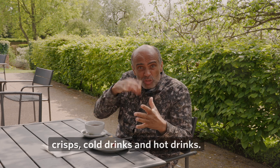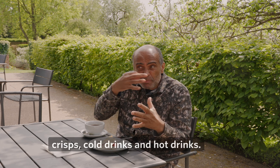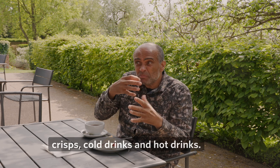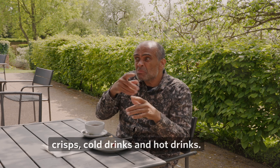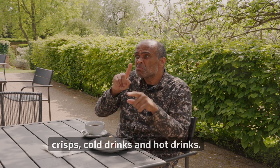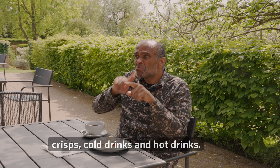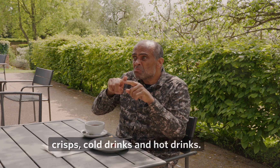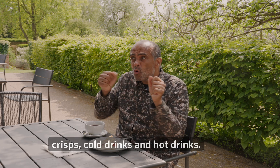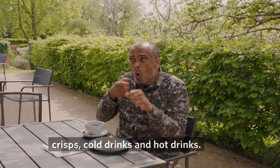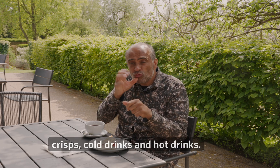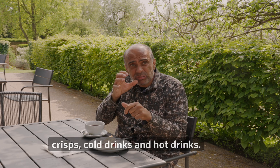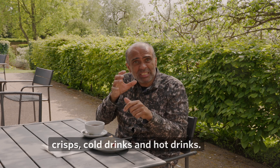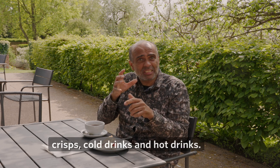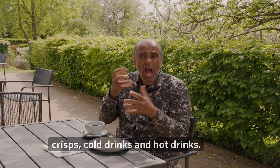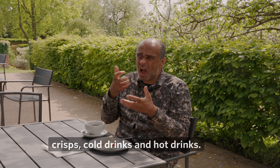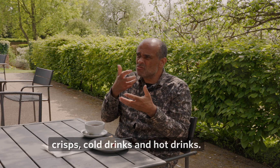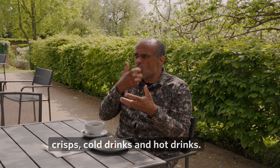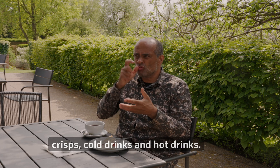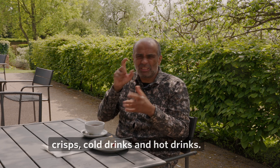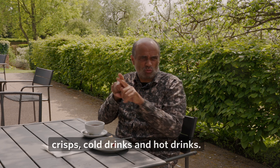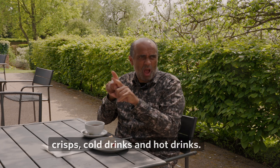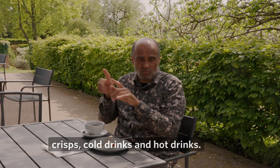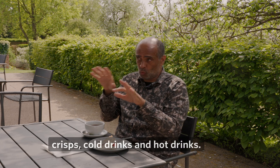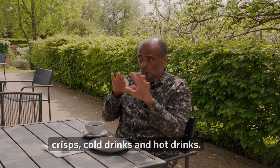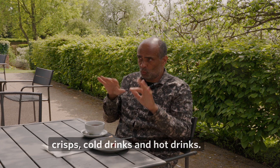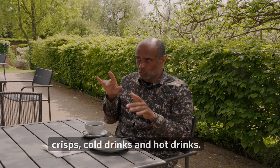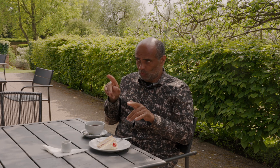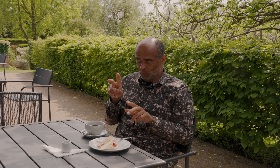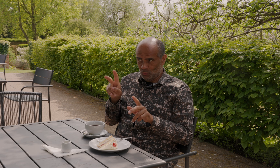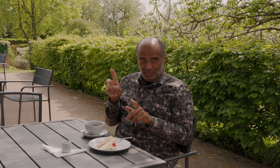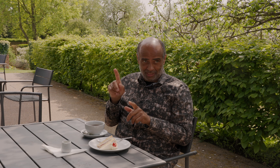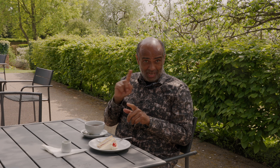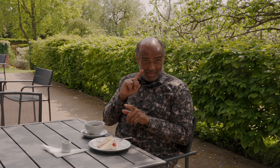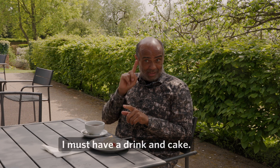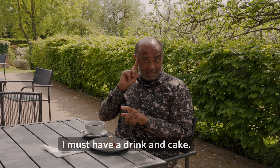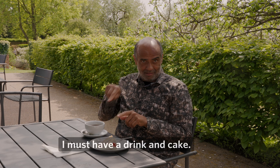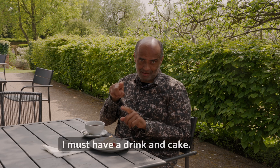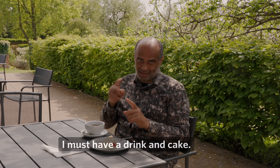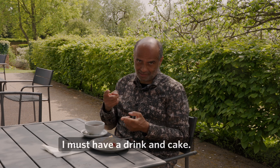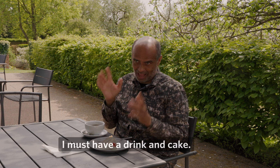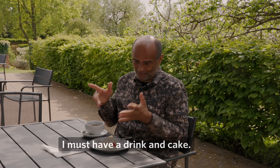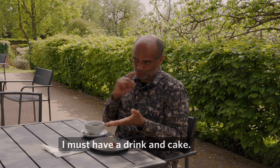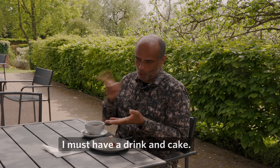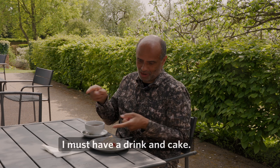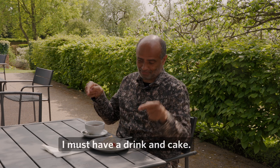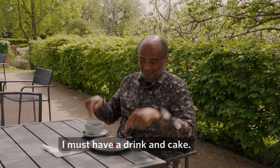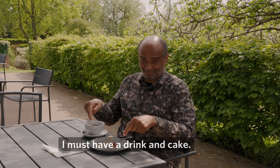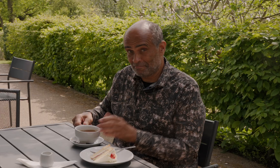crisps, cold drinks and hot drinks. I must have a drink and cake.